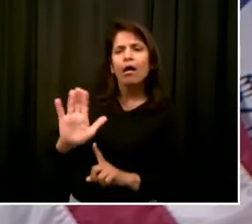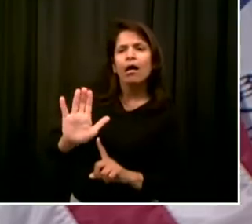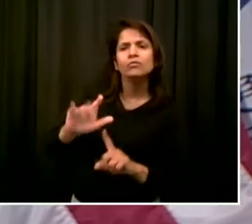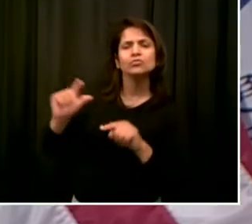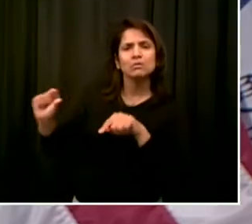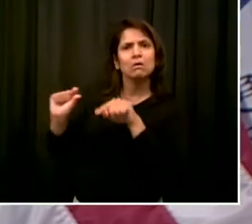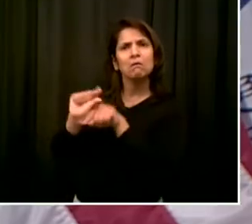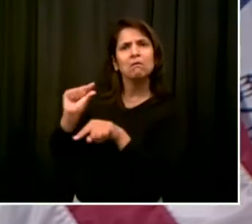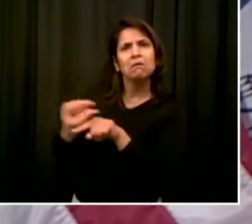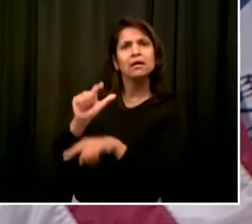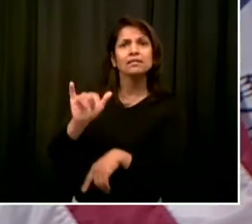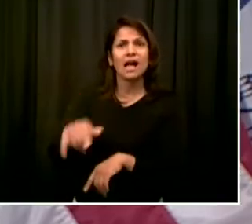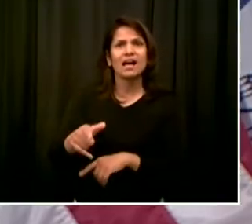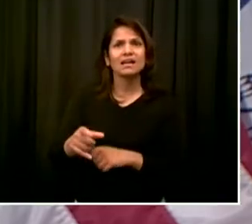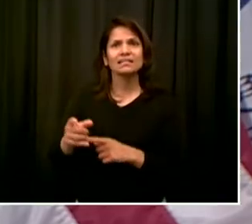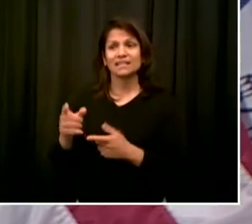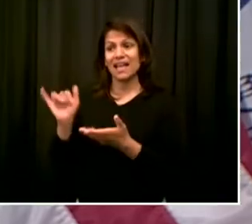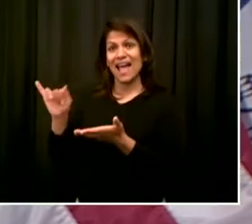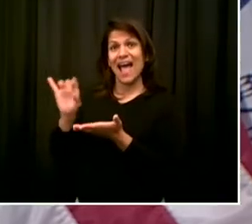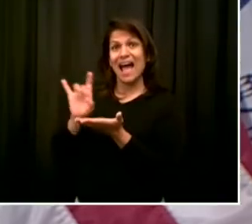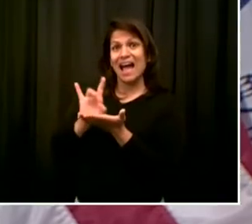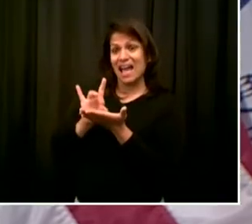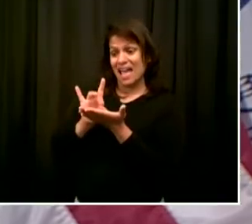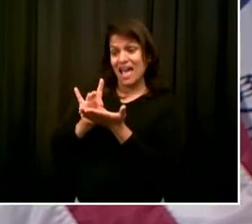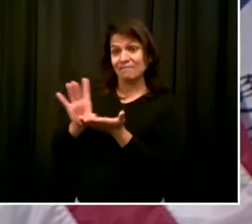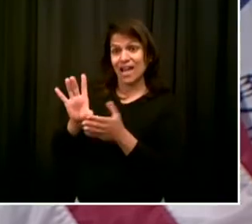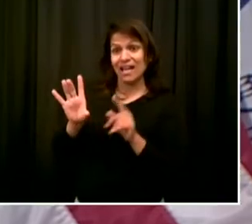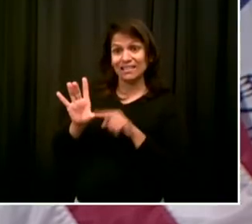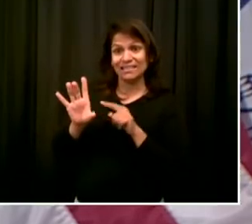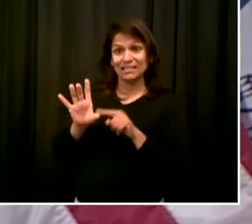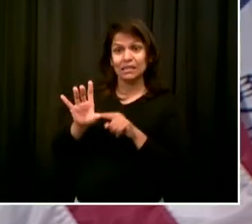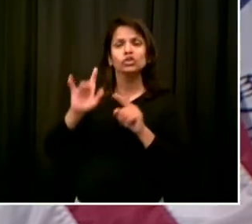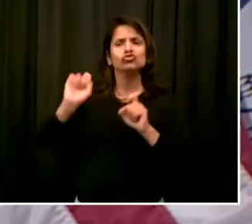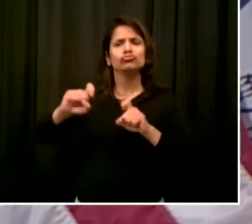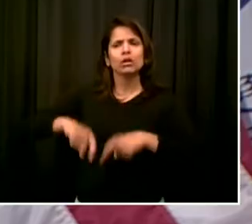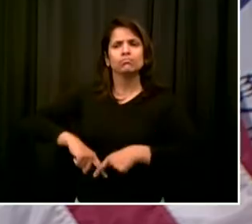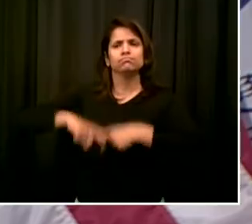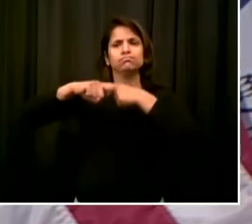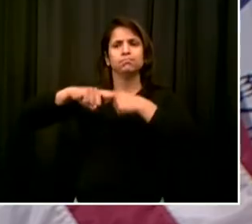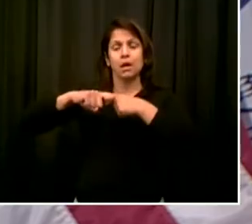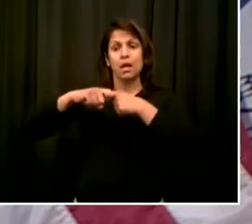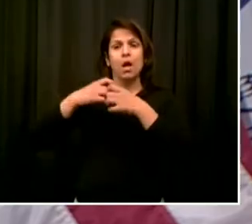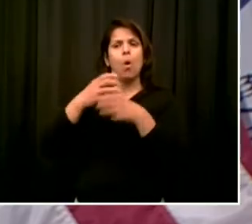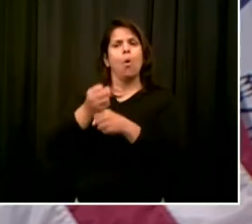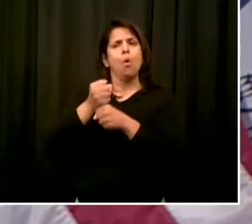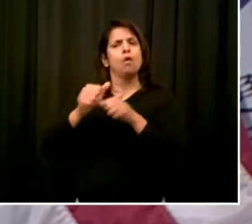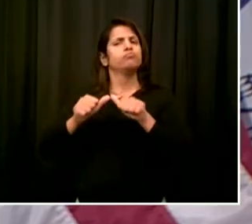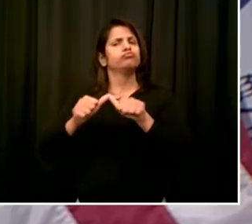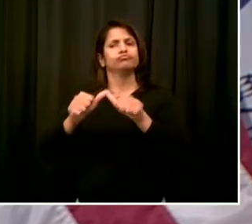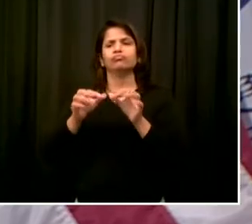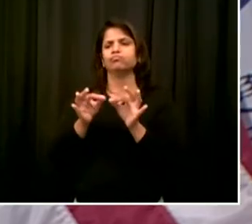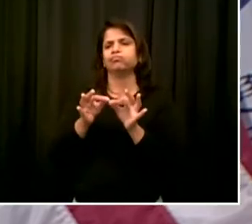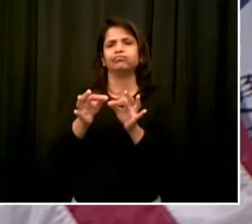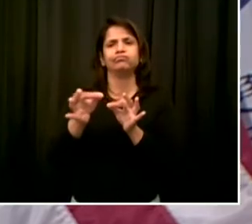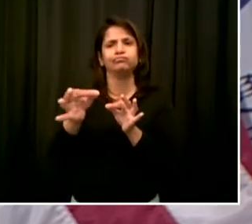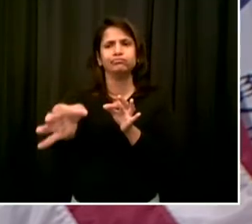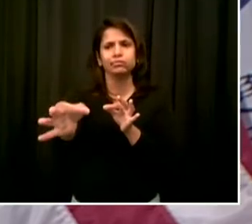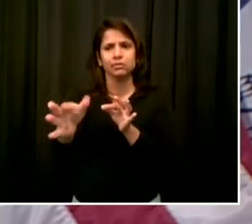FOR THOSE THAT HAVE NO CHOICE, WE HAVE TO DOBETTER. THI INTHK EY ENED TREO CONSIDER AND EXPAND FOR THOSE THAT CANNOT PAY, STRETCH OUT THAT